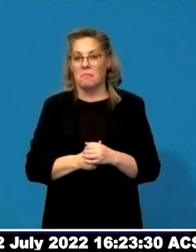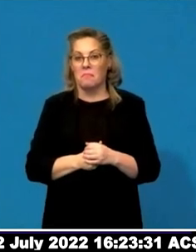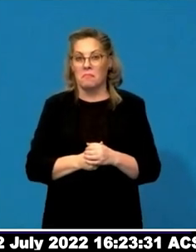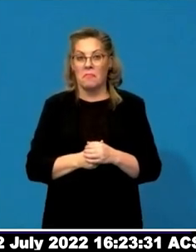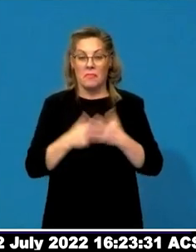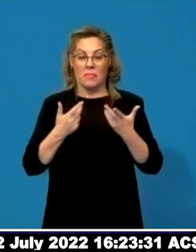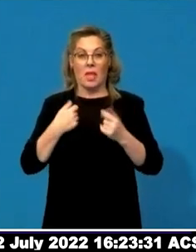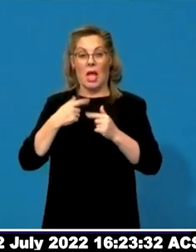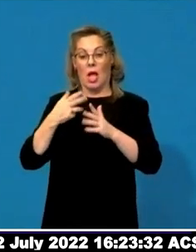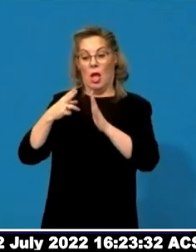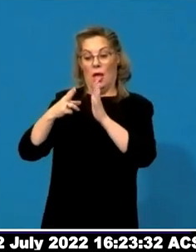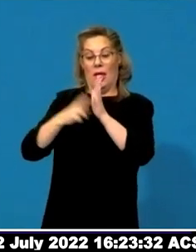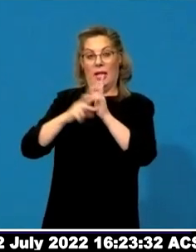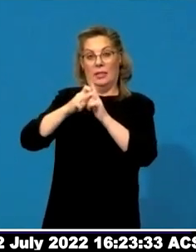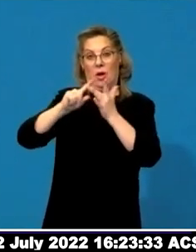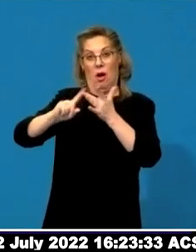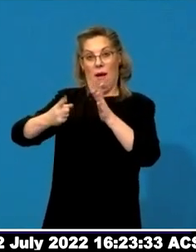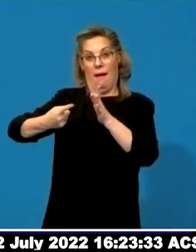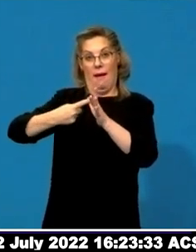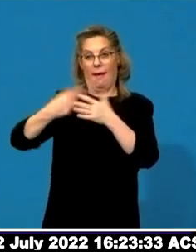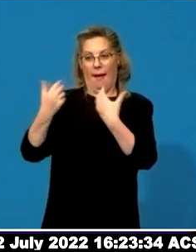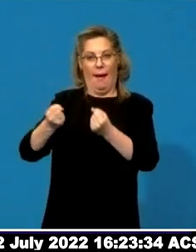from the Torres Strait community.